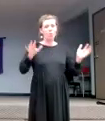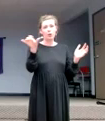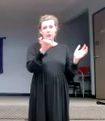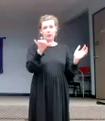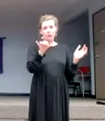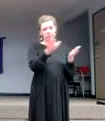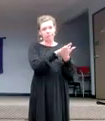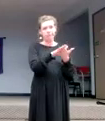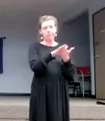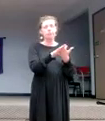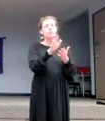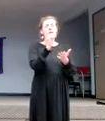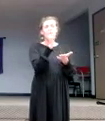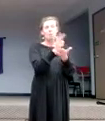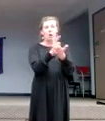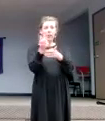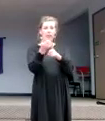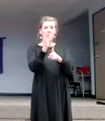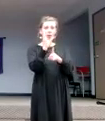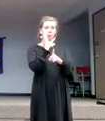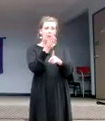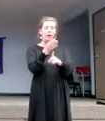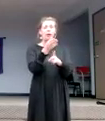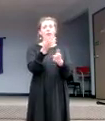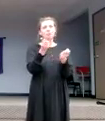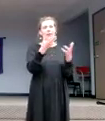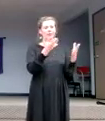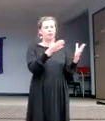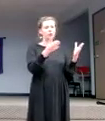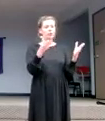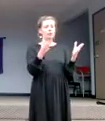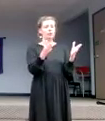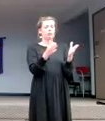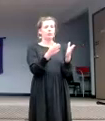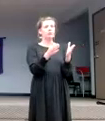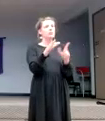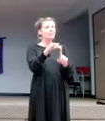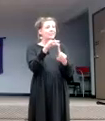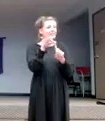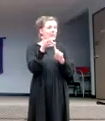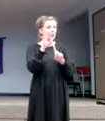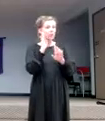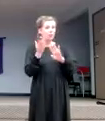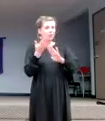some parking impacts as well, potentially. As you know, while some of the streets are fairly narrow, especially if we want to run a big excavator